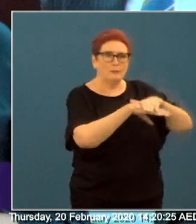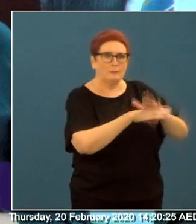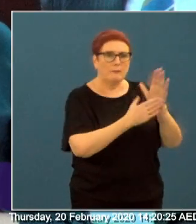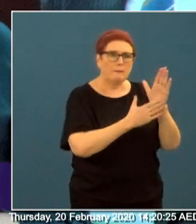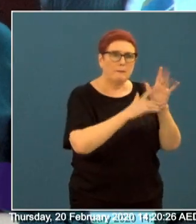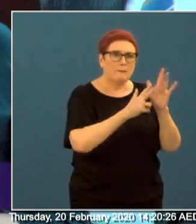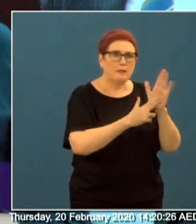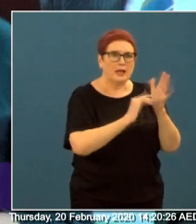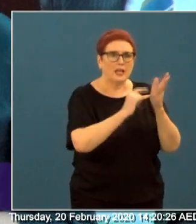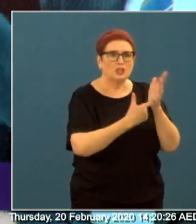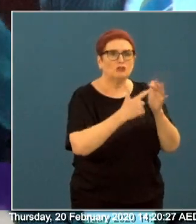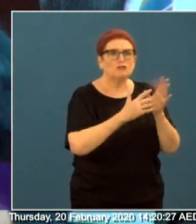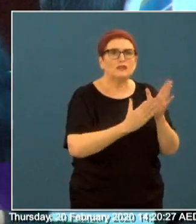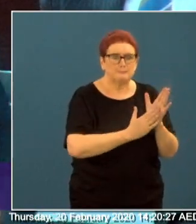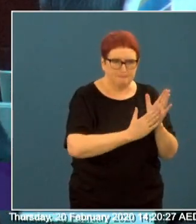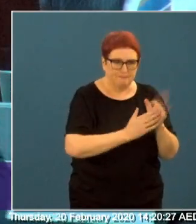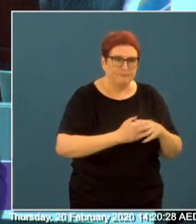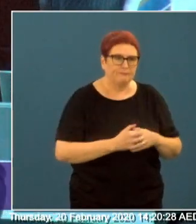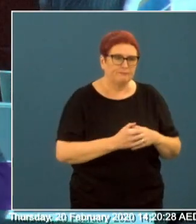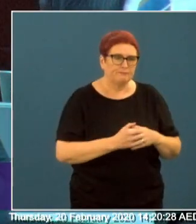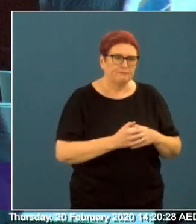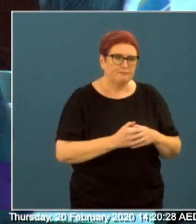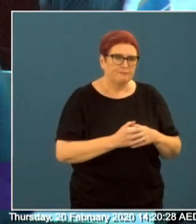to which people with intellectual disability and autism